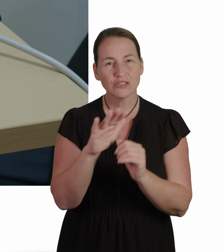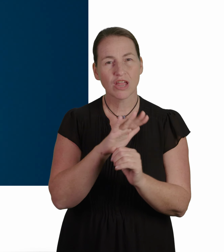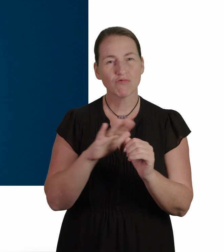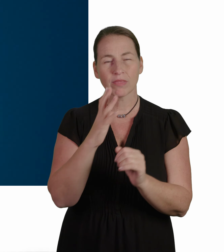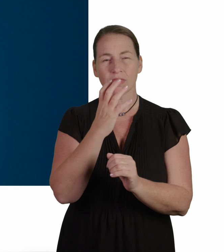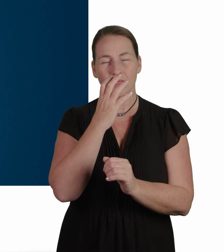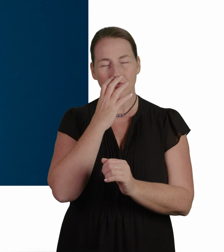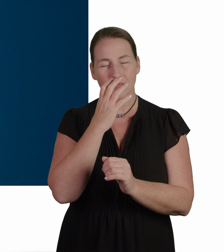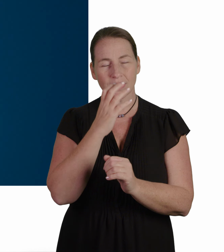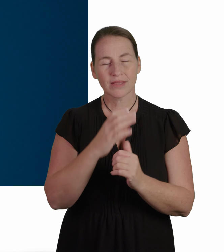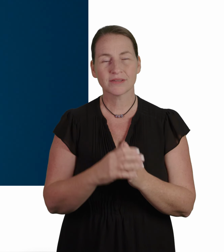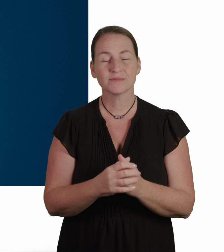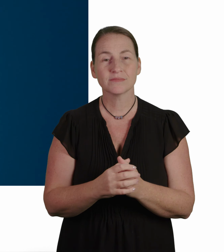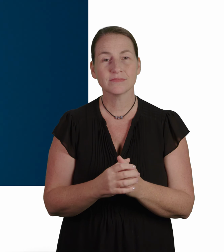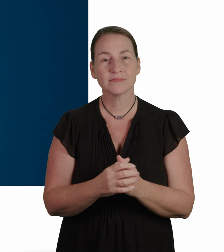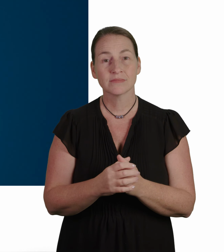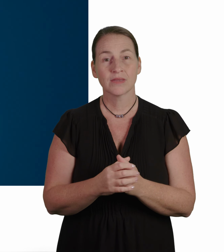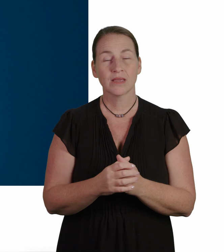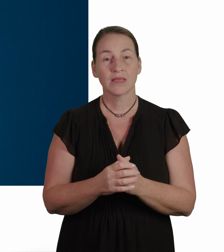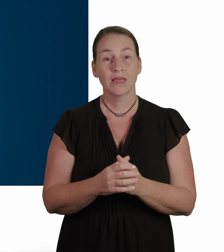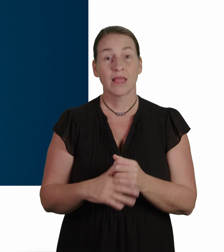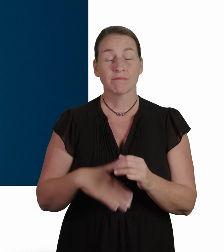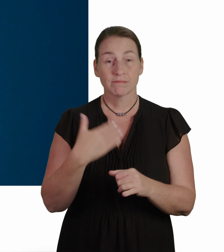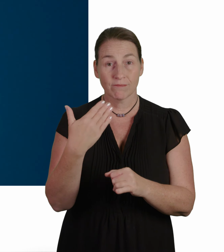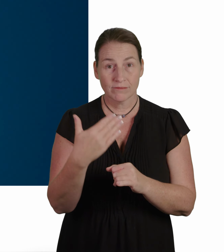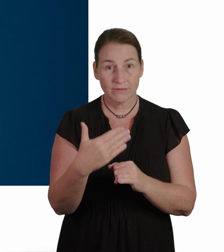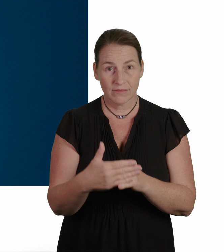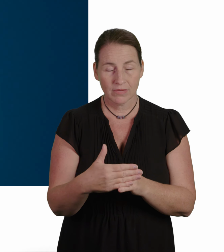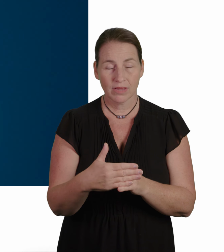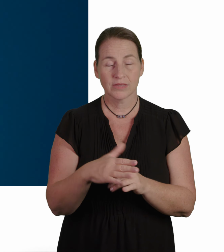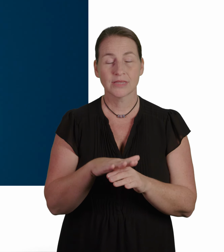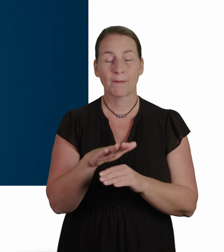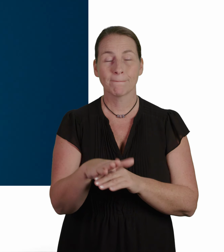The final step prior to having surgery is to have an appointment with our audiologist